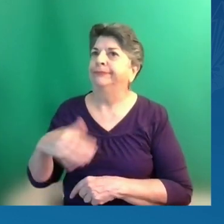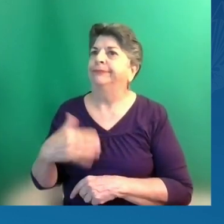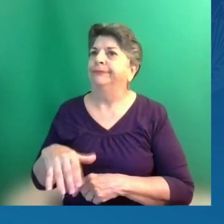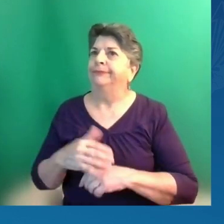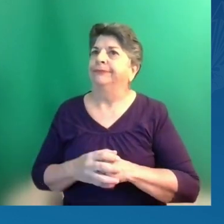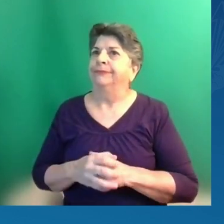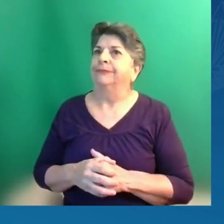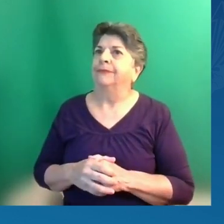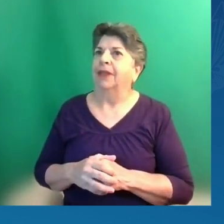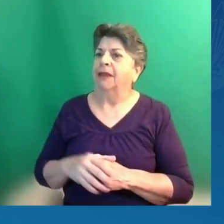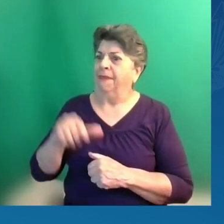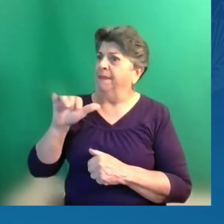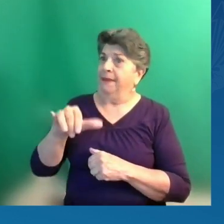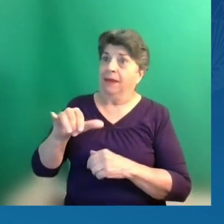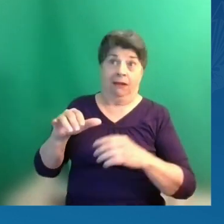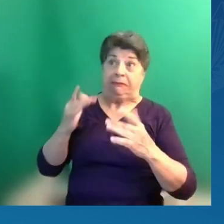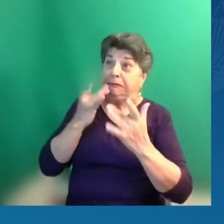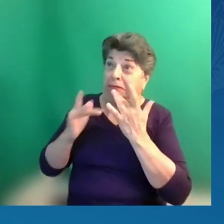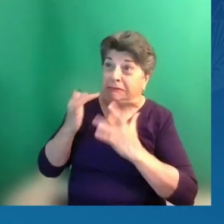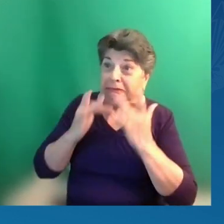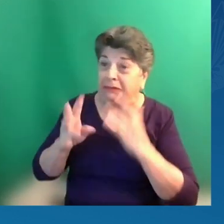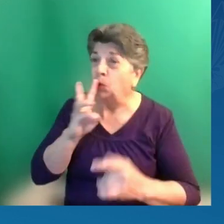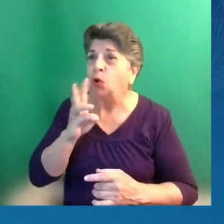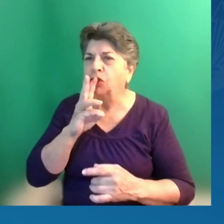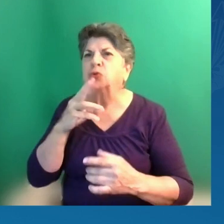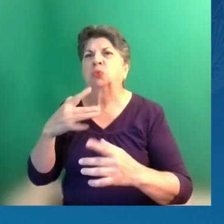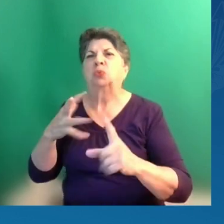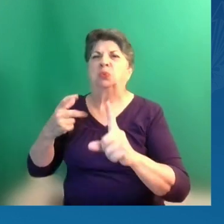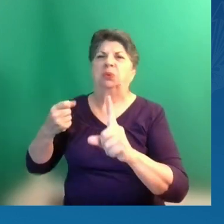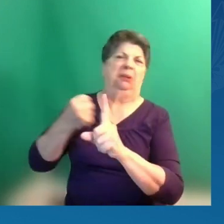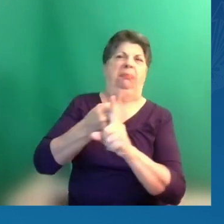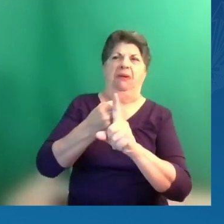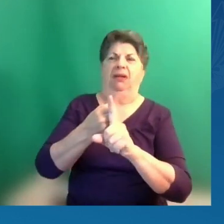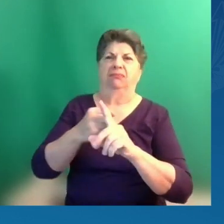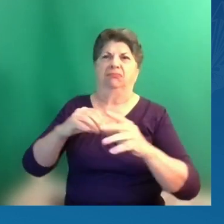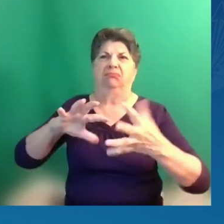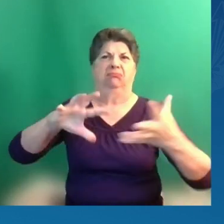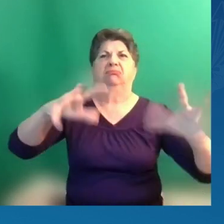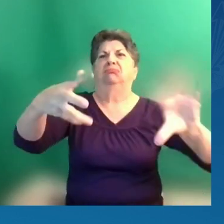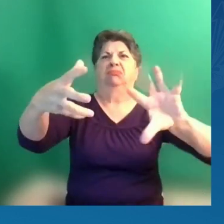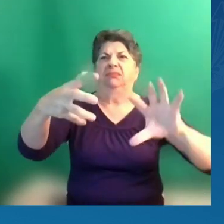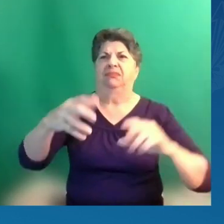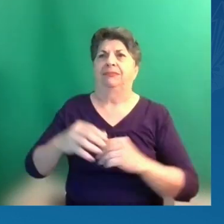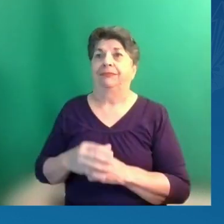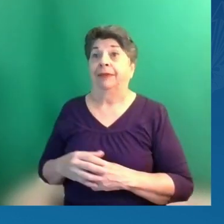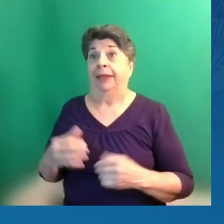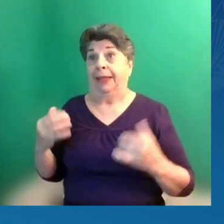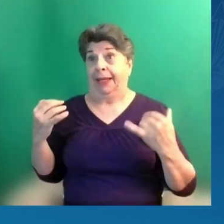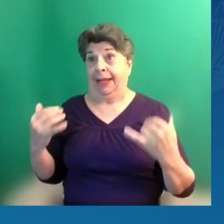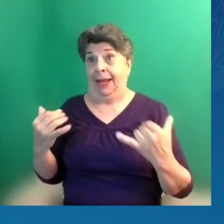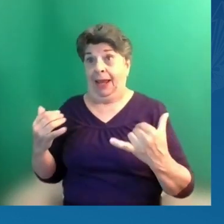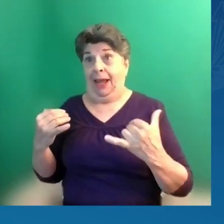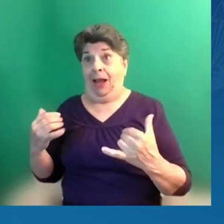And today, at USAID's 80 missions around the world, we see the repercussions of water insecurity